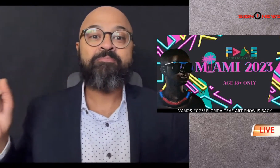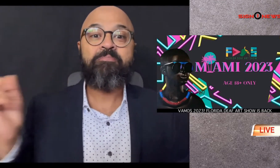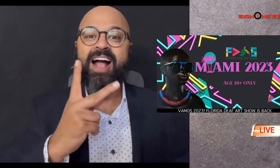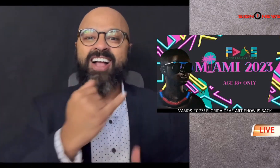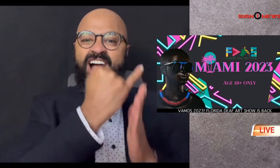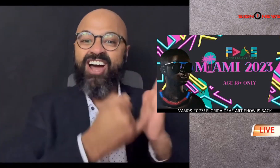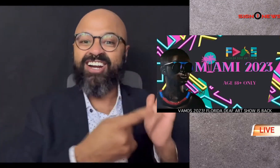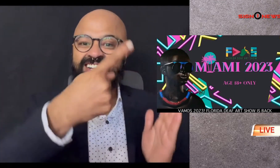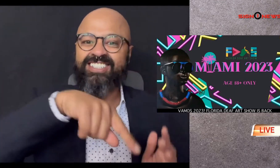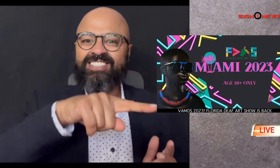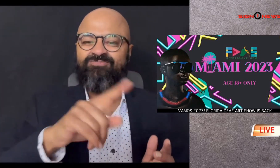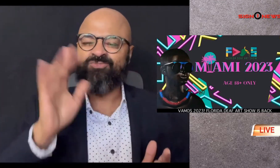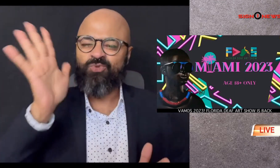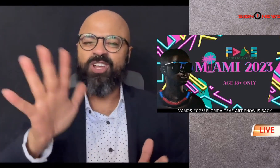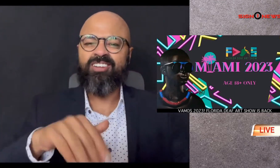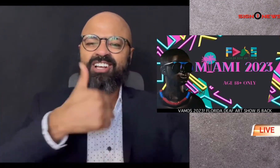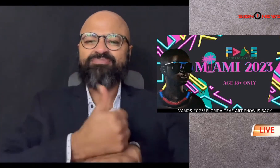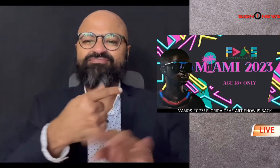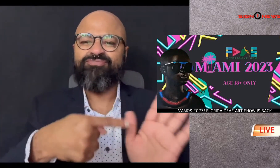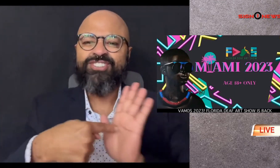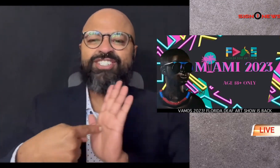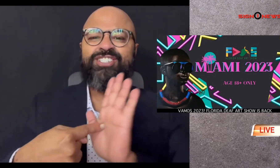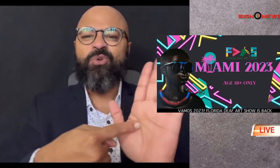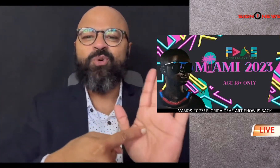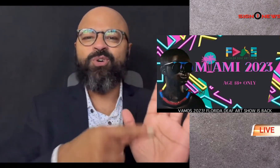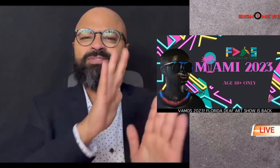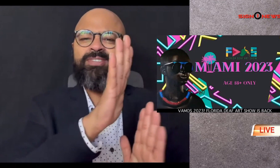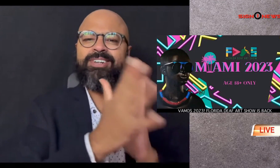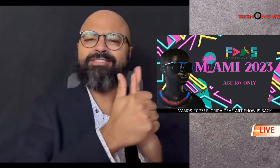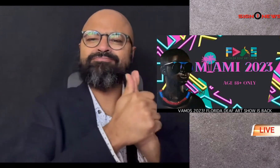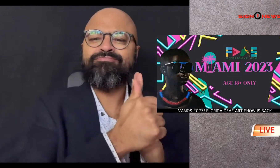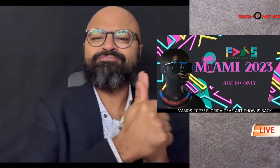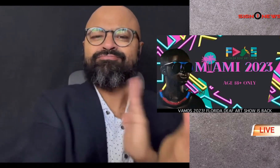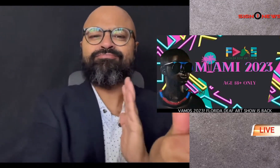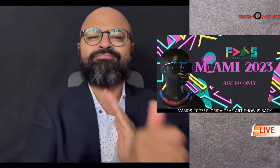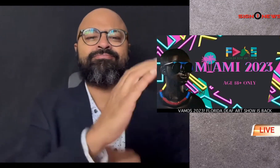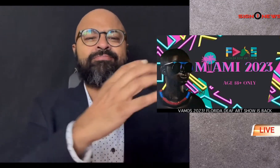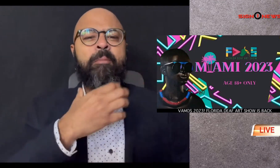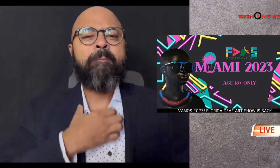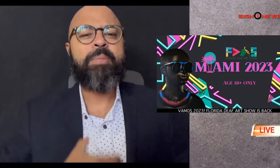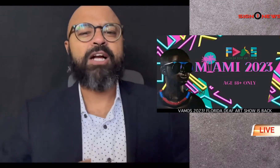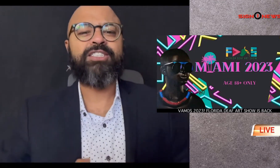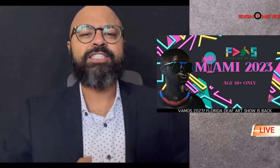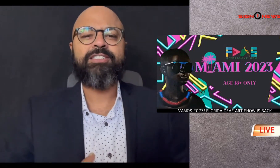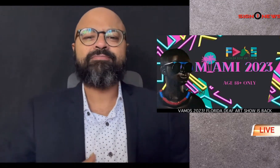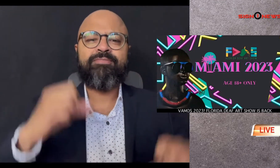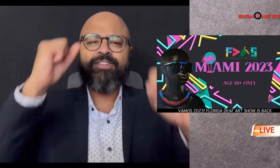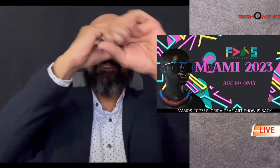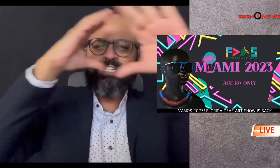Now it's back and deaf artists will once again be able to Showcase their talent passion and vision.